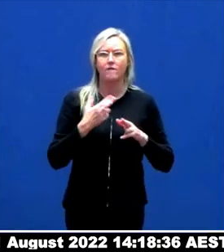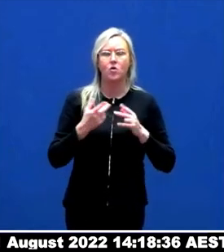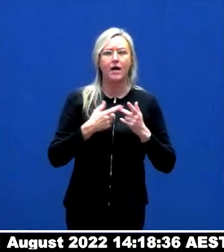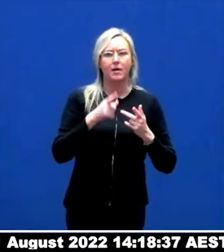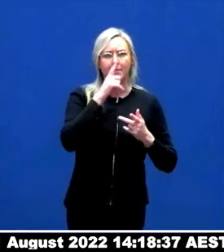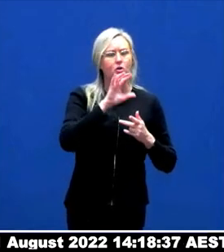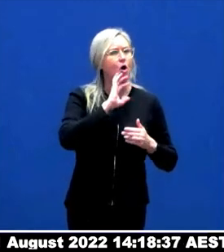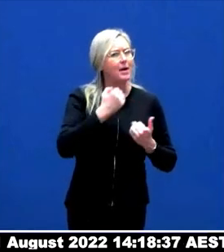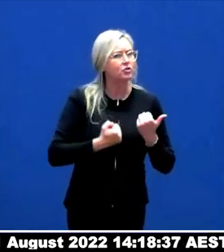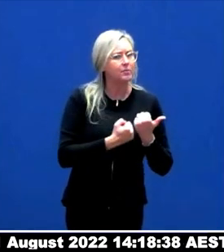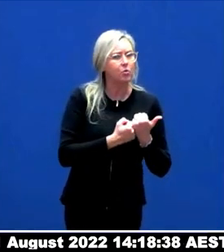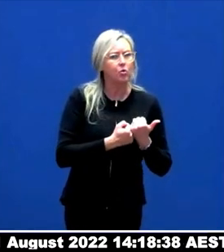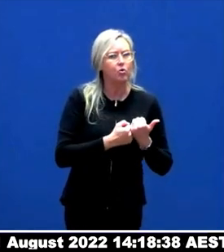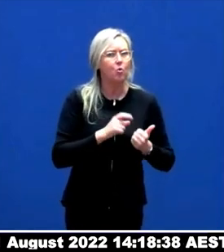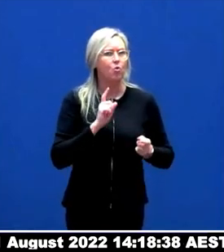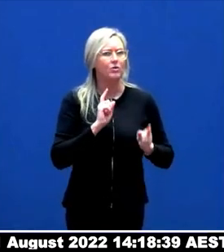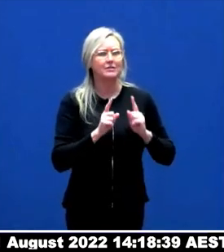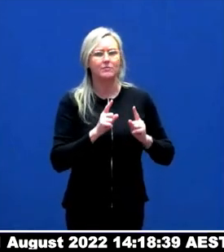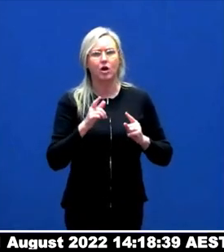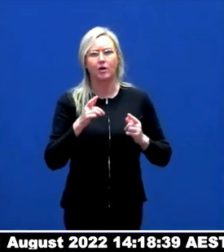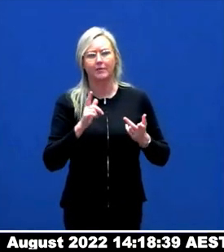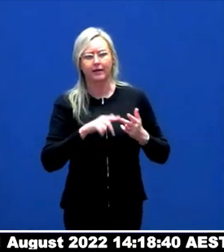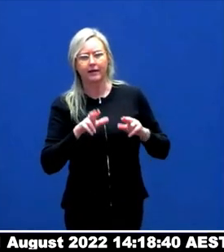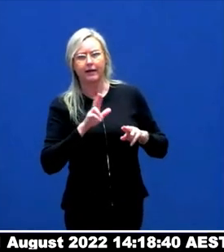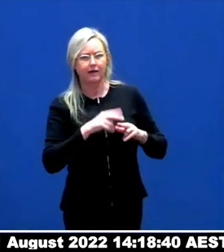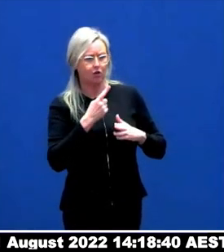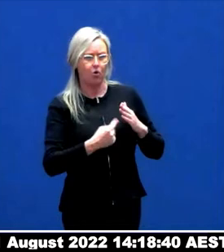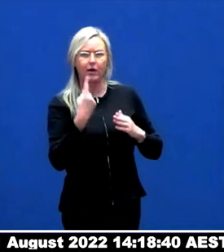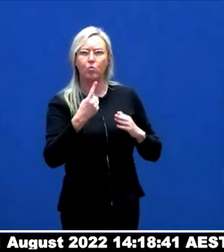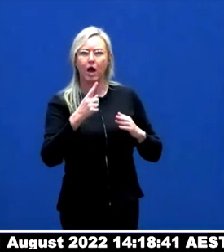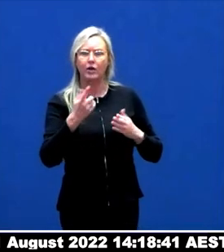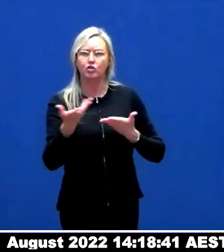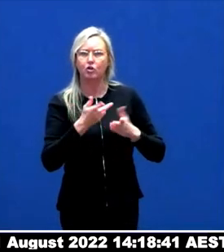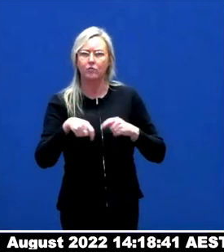might have only one provider providing them with services, we call them more often.